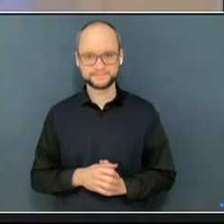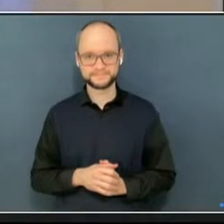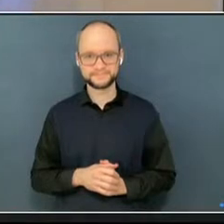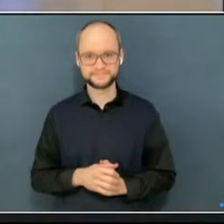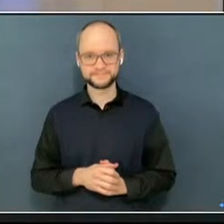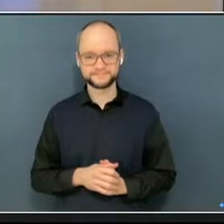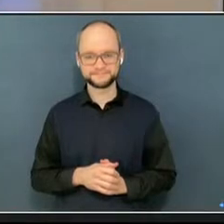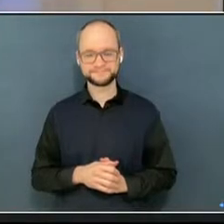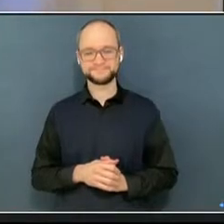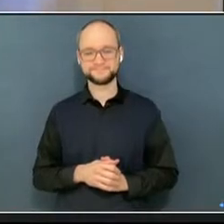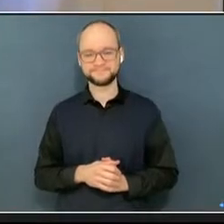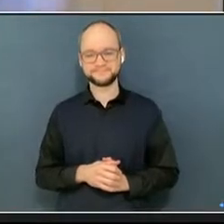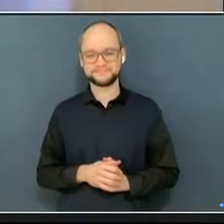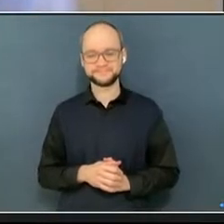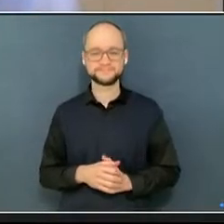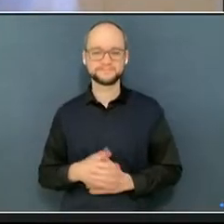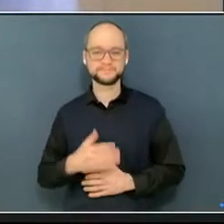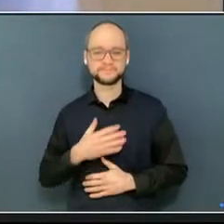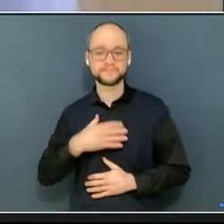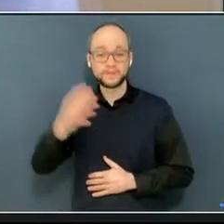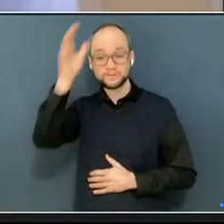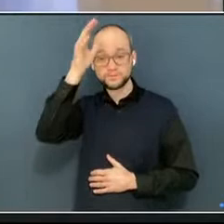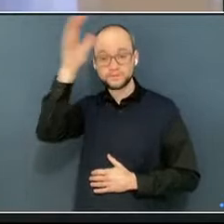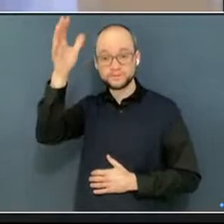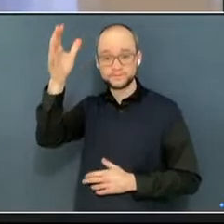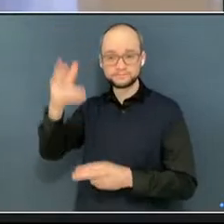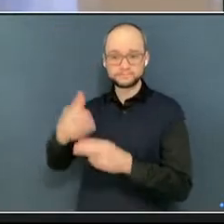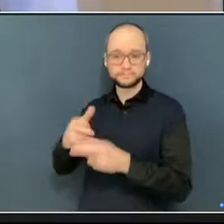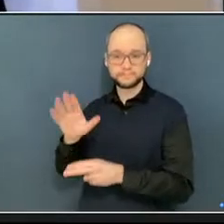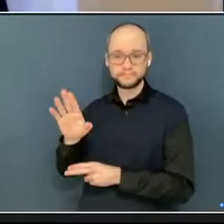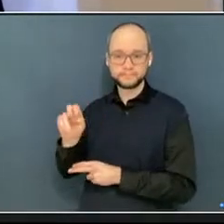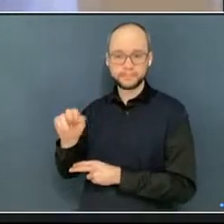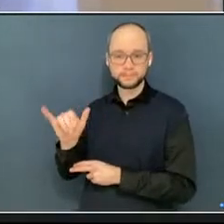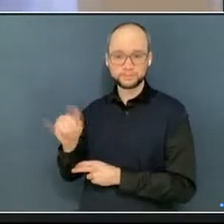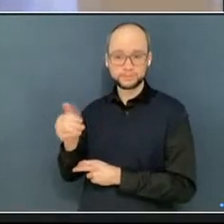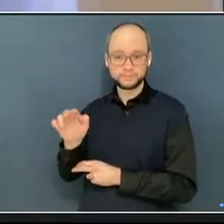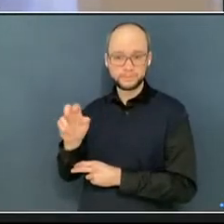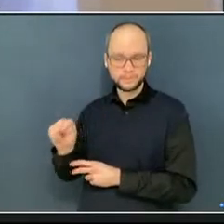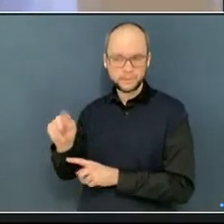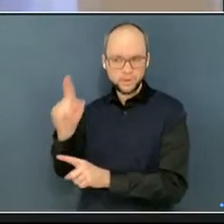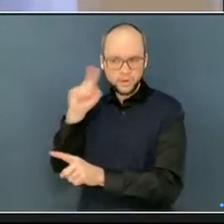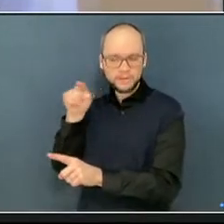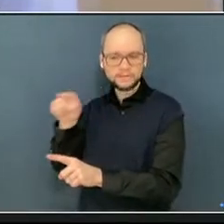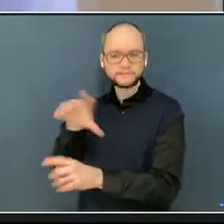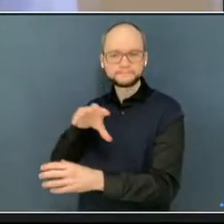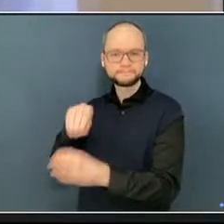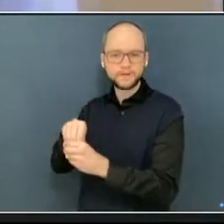My grandfather, Benjamin, I heard that he served in the revolutionary war and had taken part in the